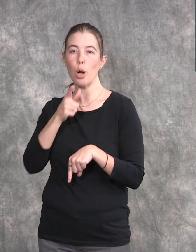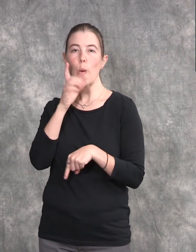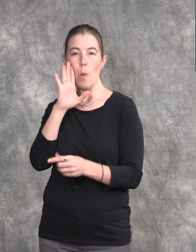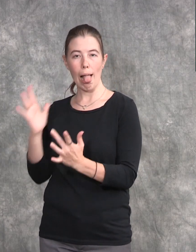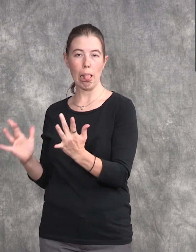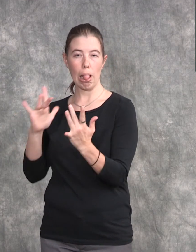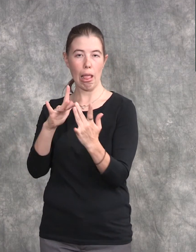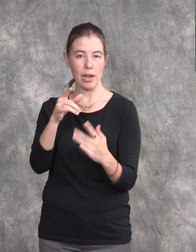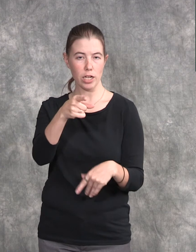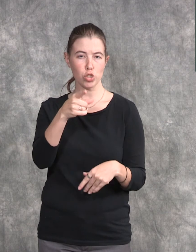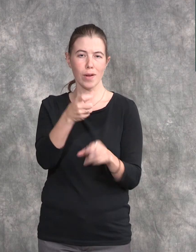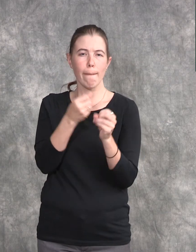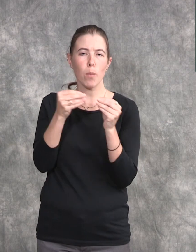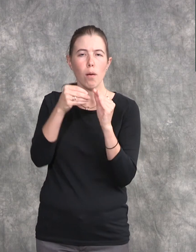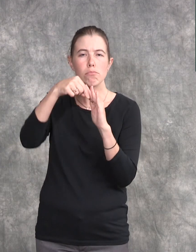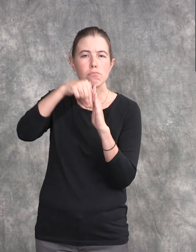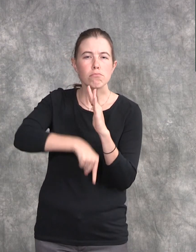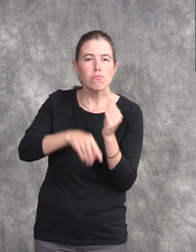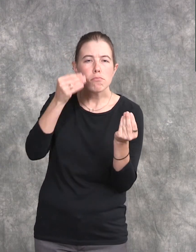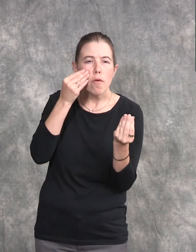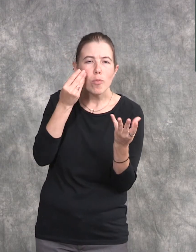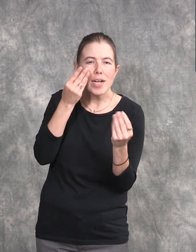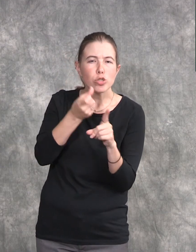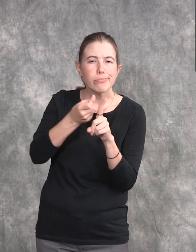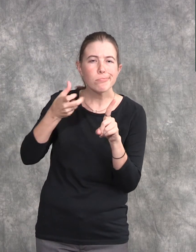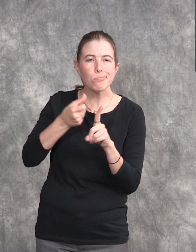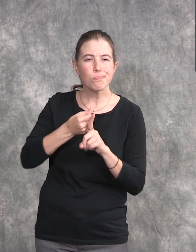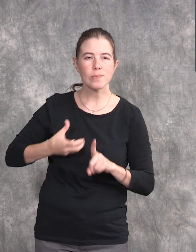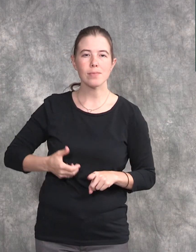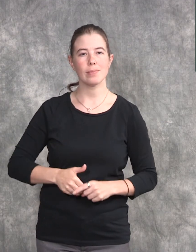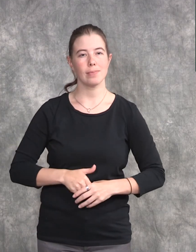member who will contact you to get more in-depth information.